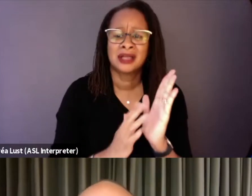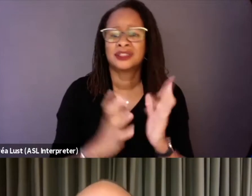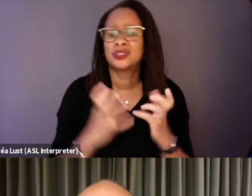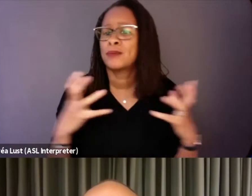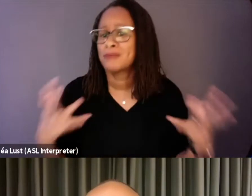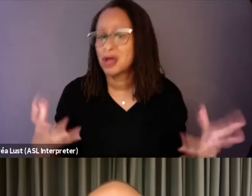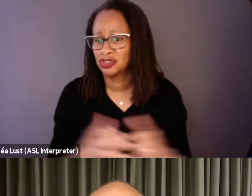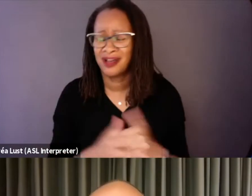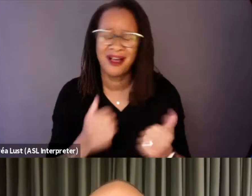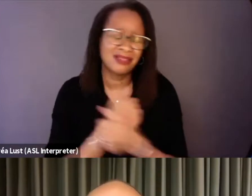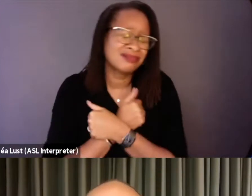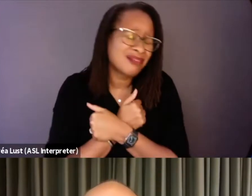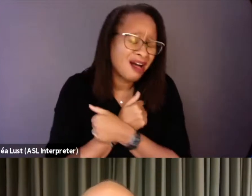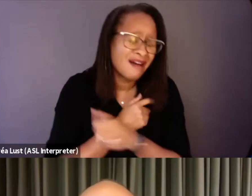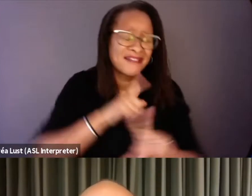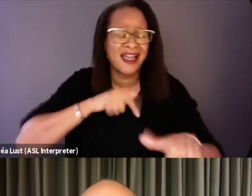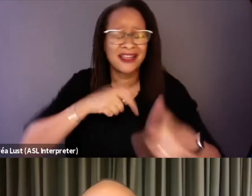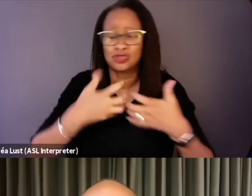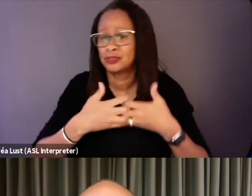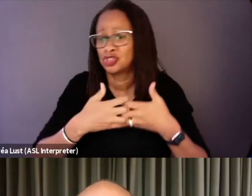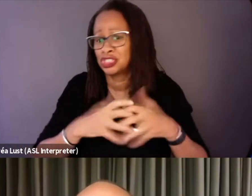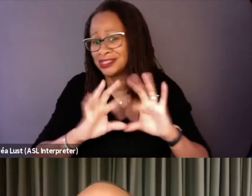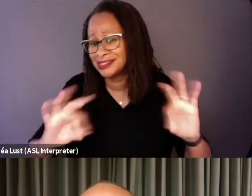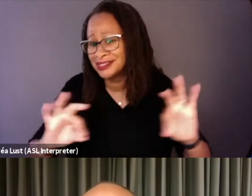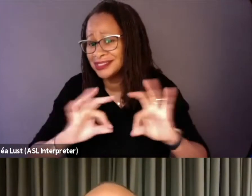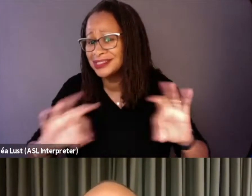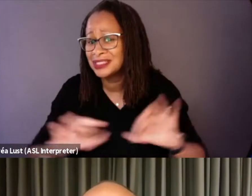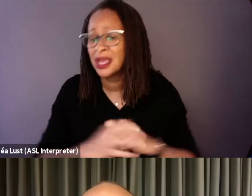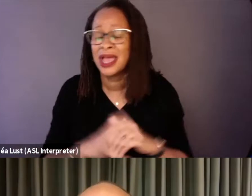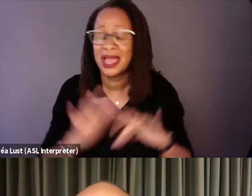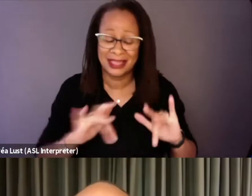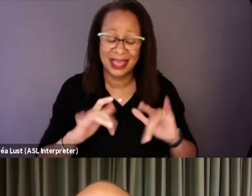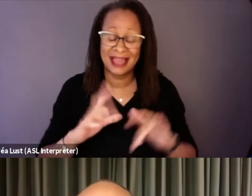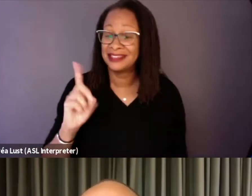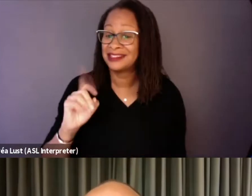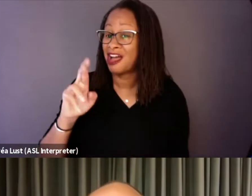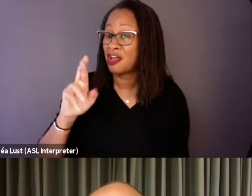machine cassettes and the diaries and the tapes he made.